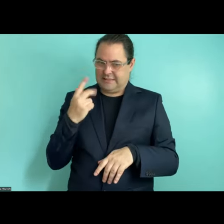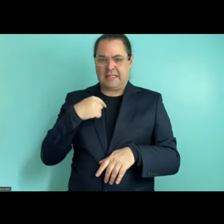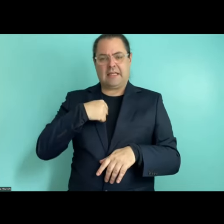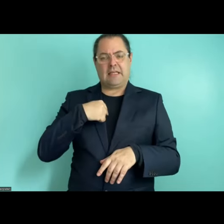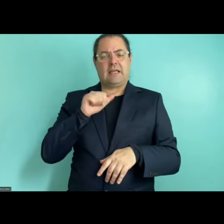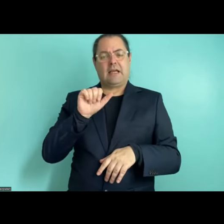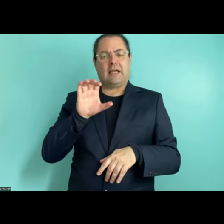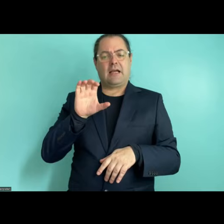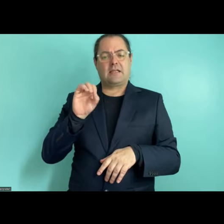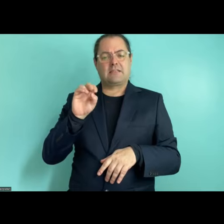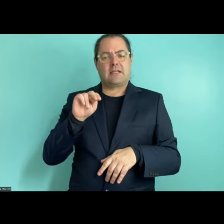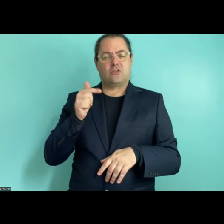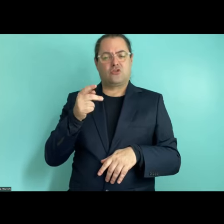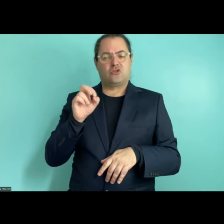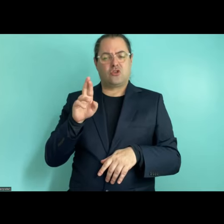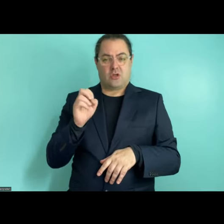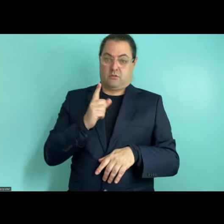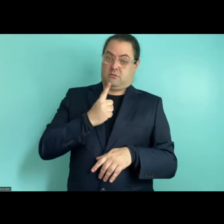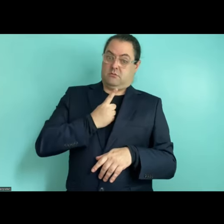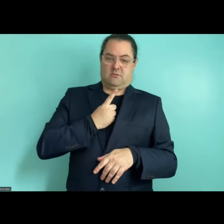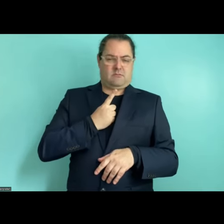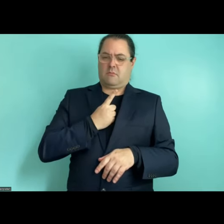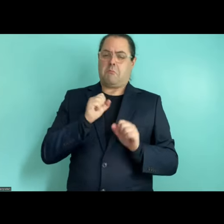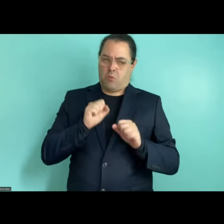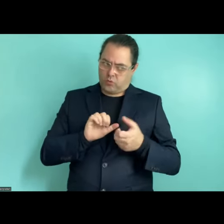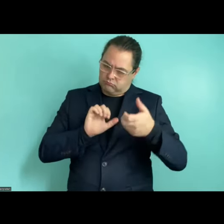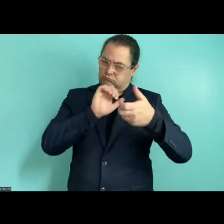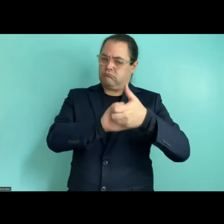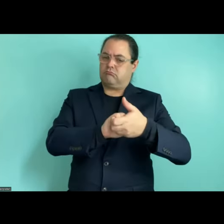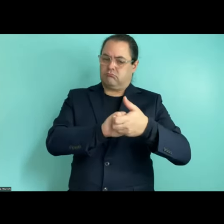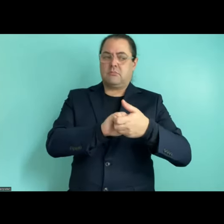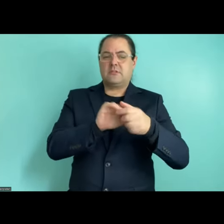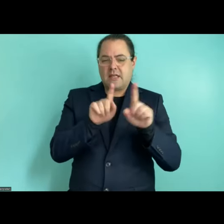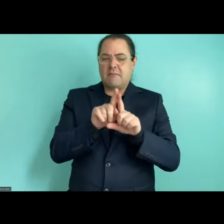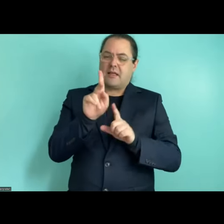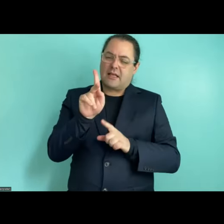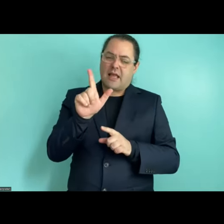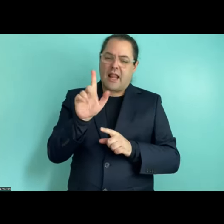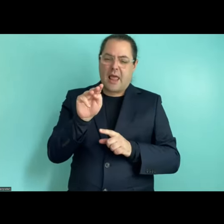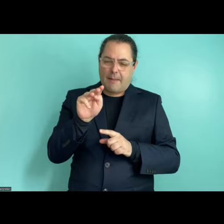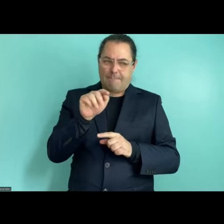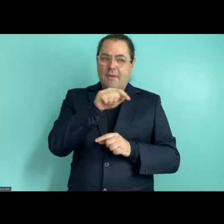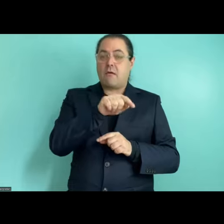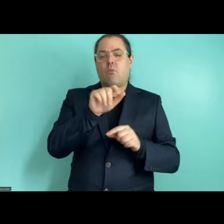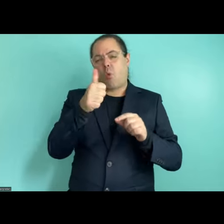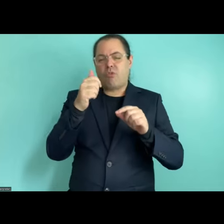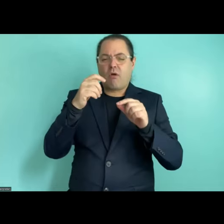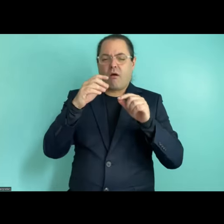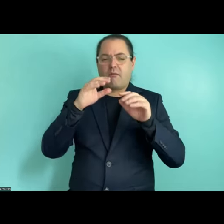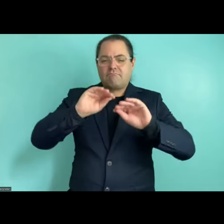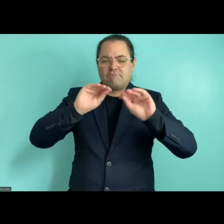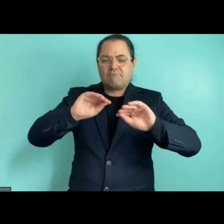14:18:54 Hence we partnered with colleges like a layman powers, the cadets obtain a